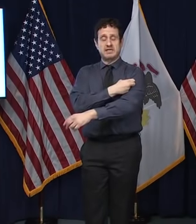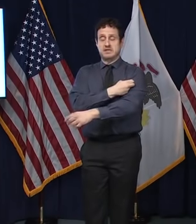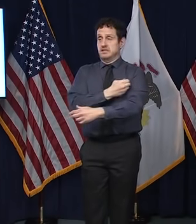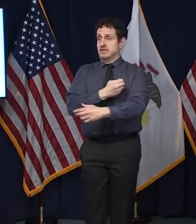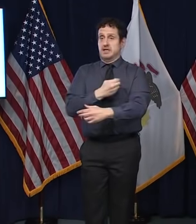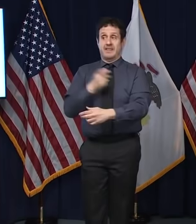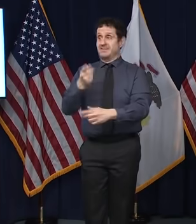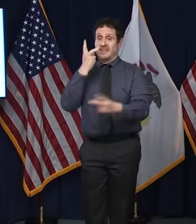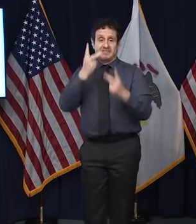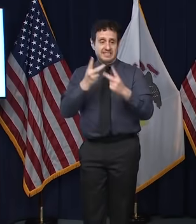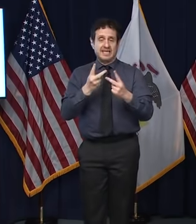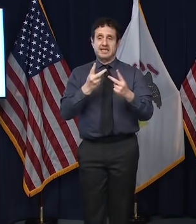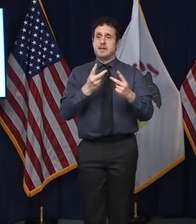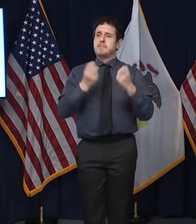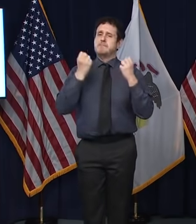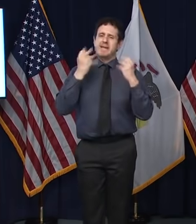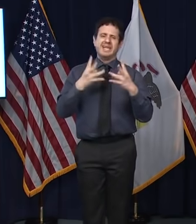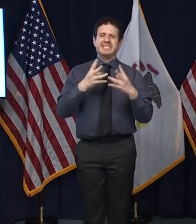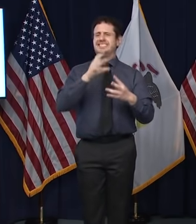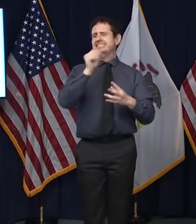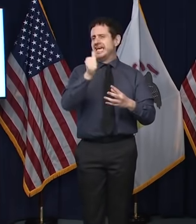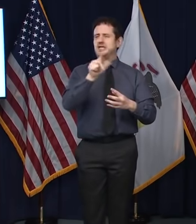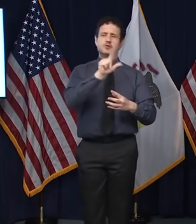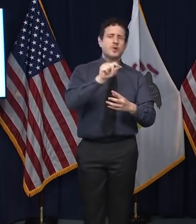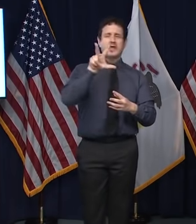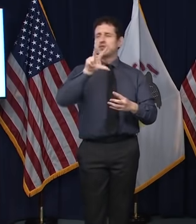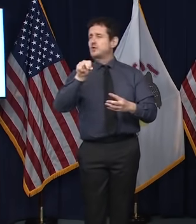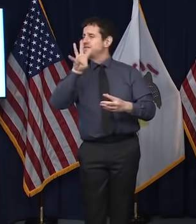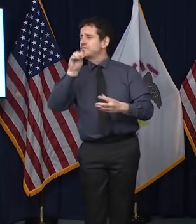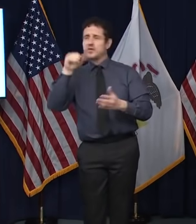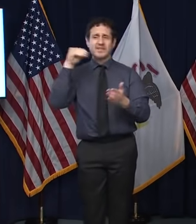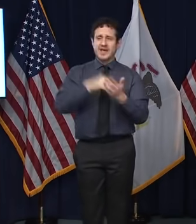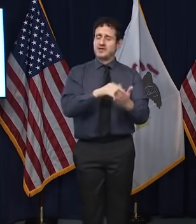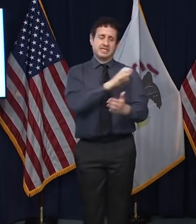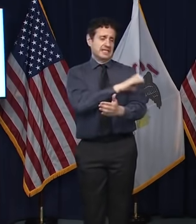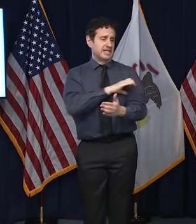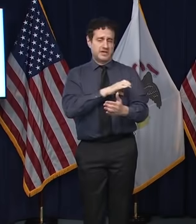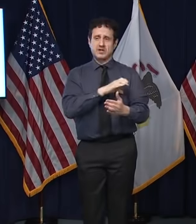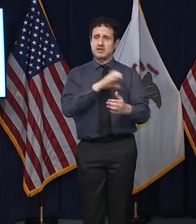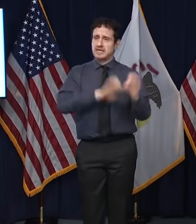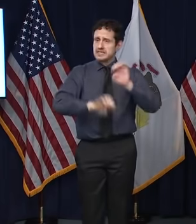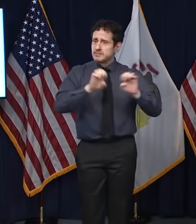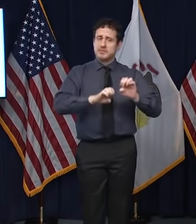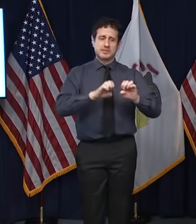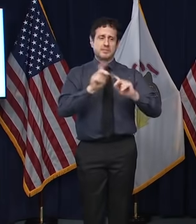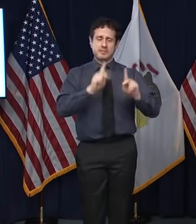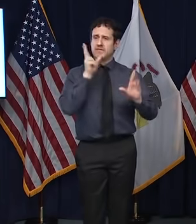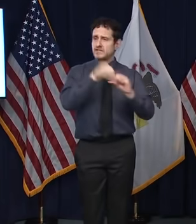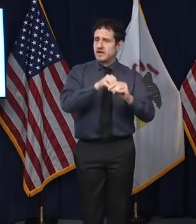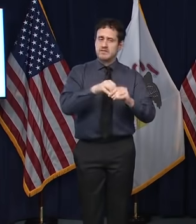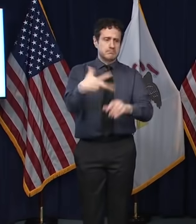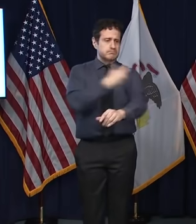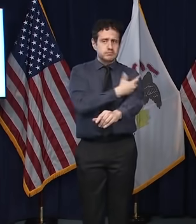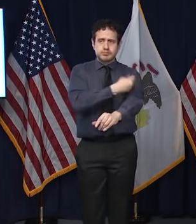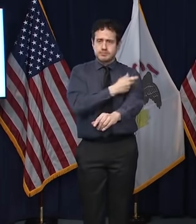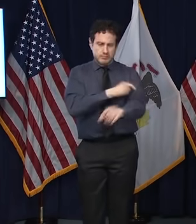vaccine after tens of thousands